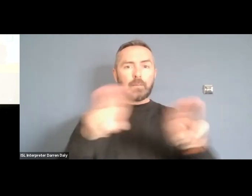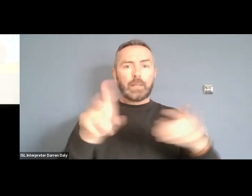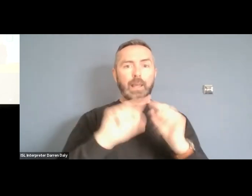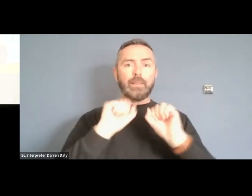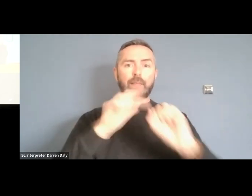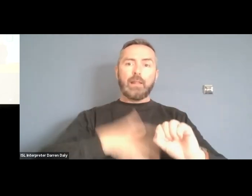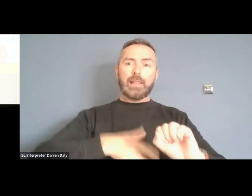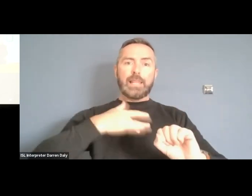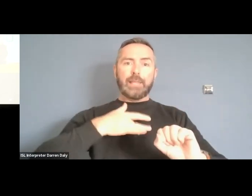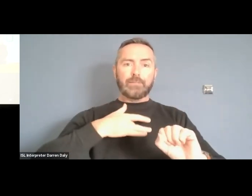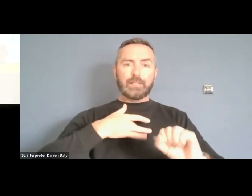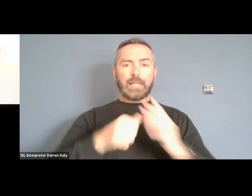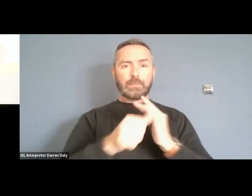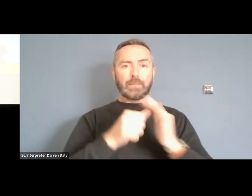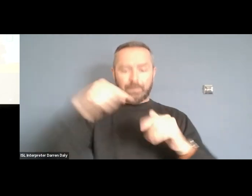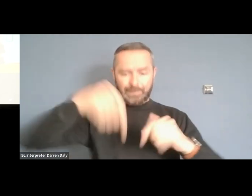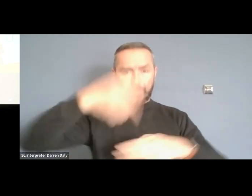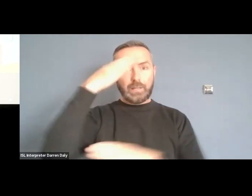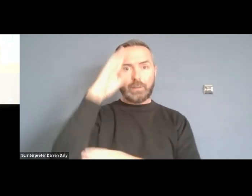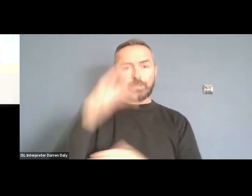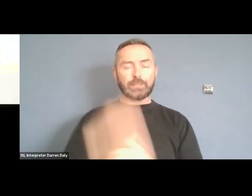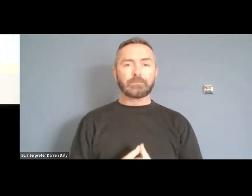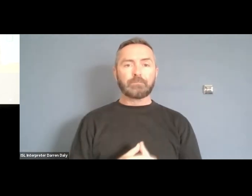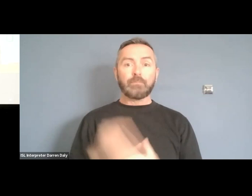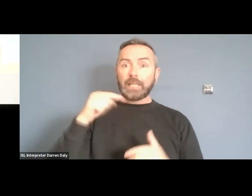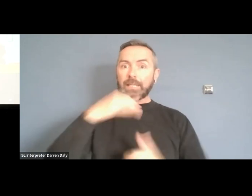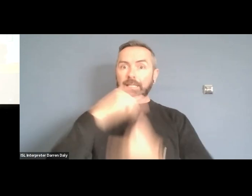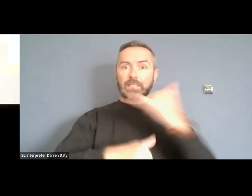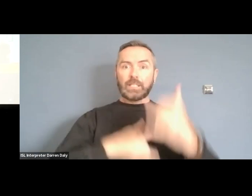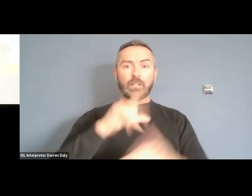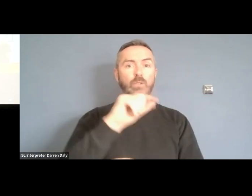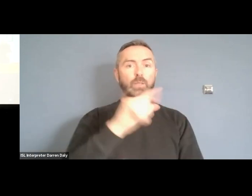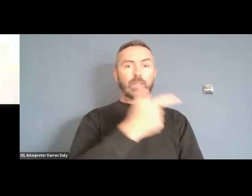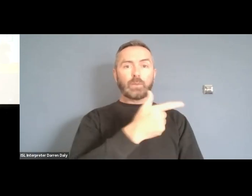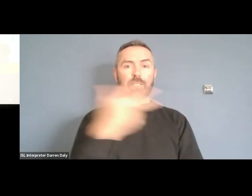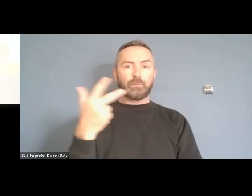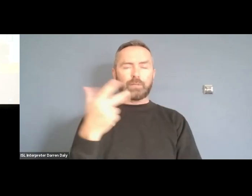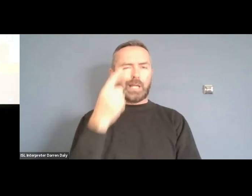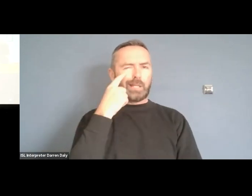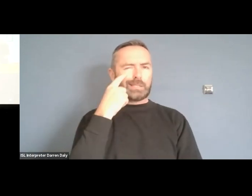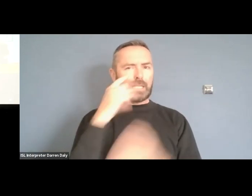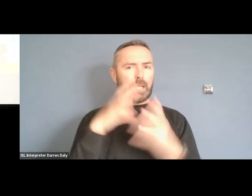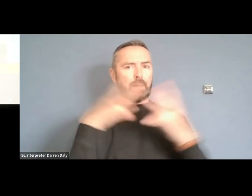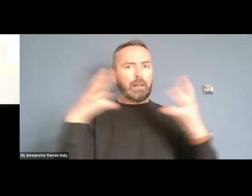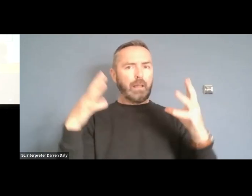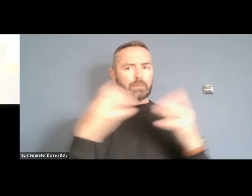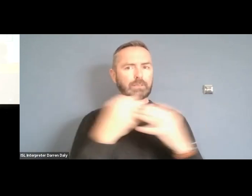and living experience in Ireland. This year, 2023, will see a huge programme of work being undertaken by